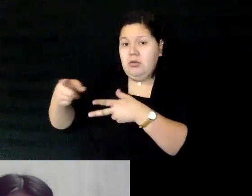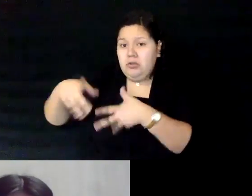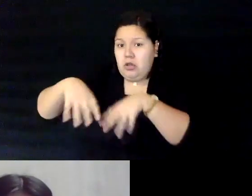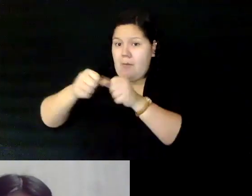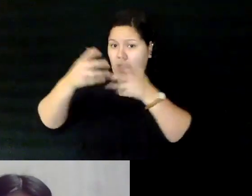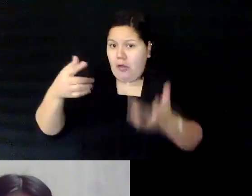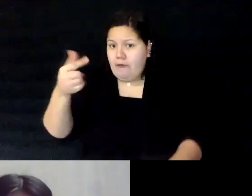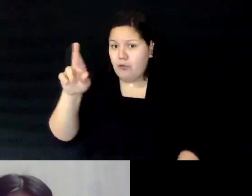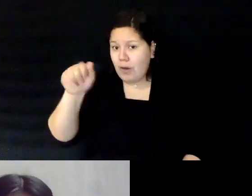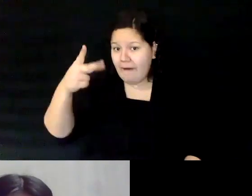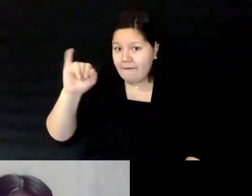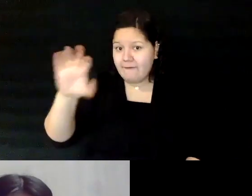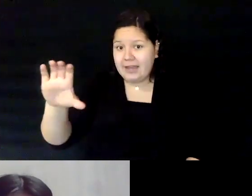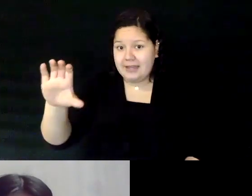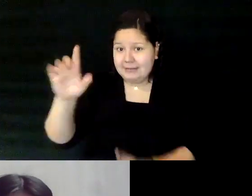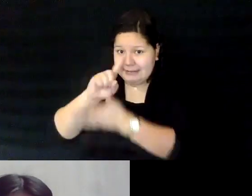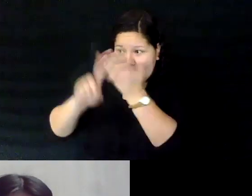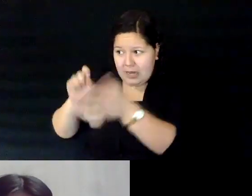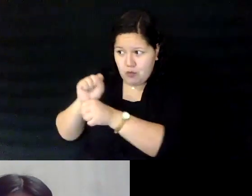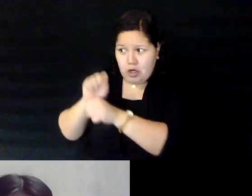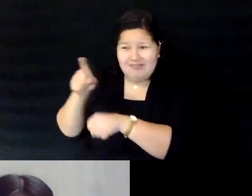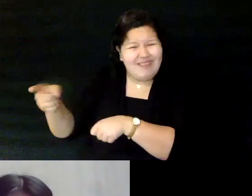we spent like 11 weeks working on different iterations of it. So